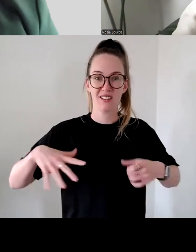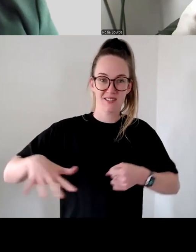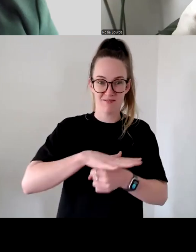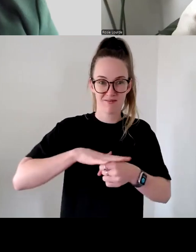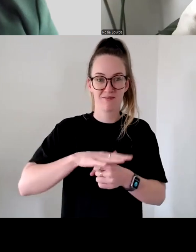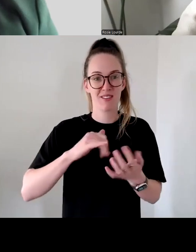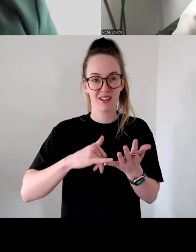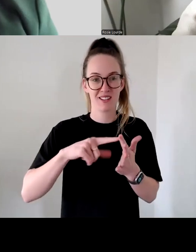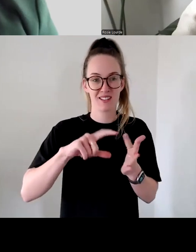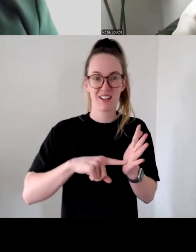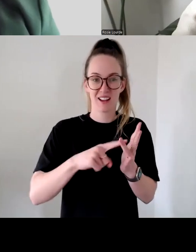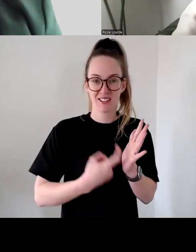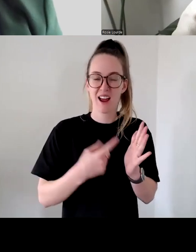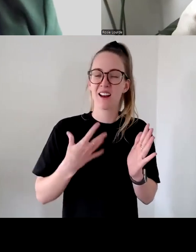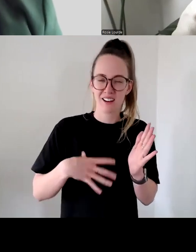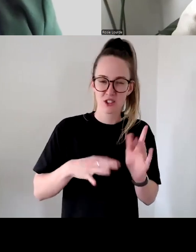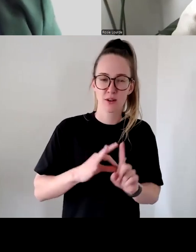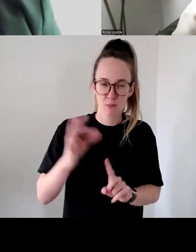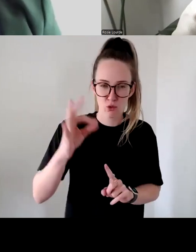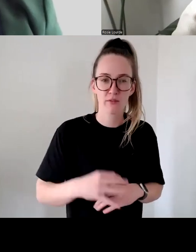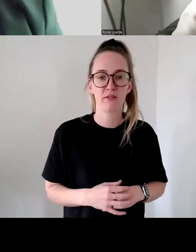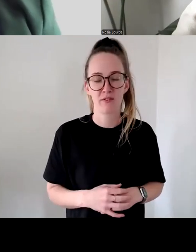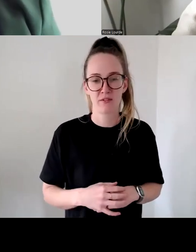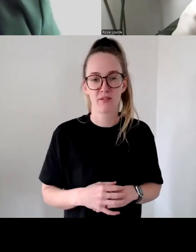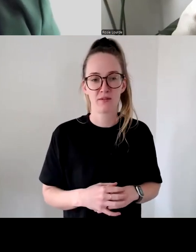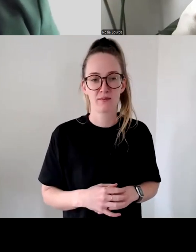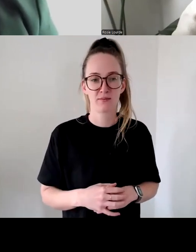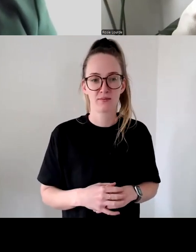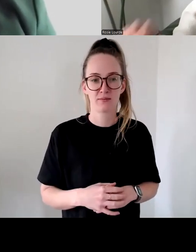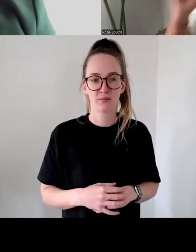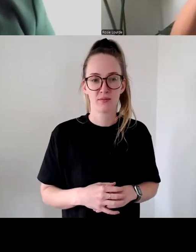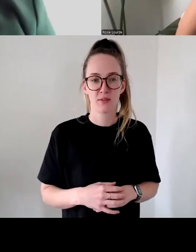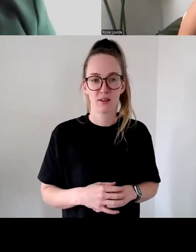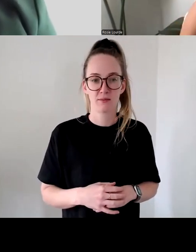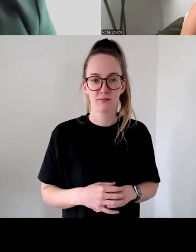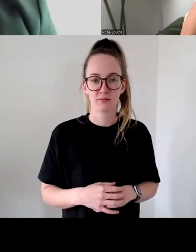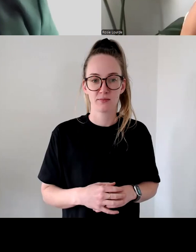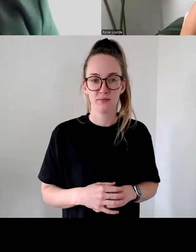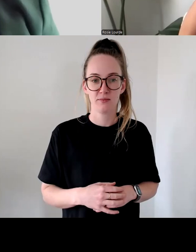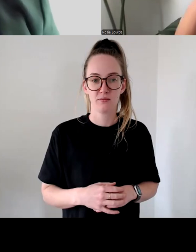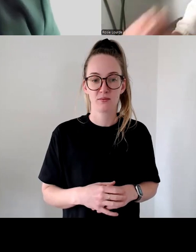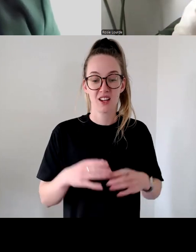getting better and actually, in the sector, often those small businesses are being engaged